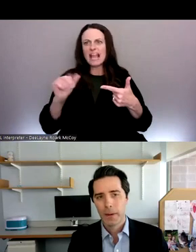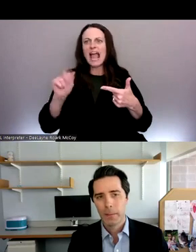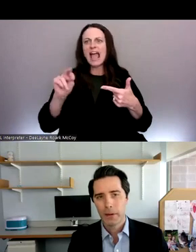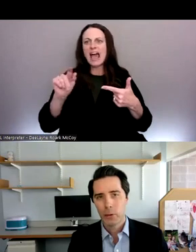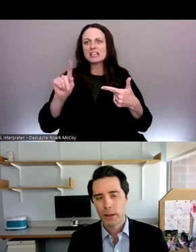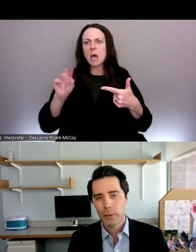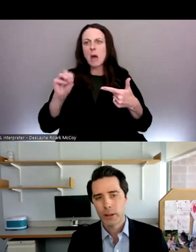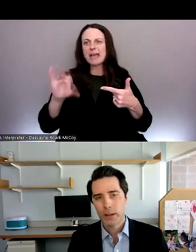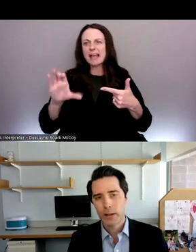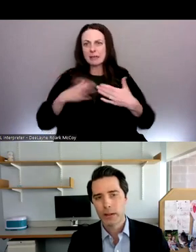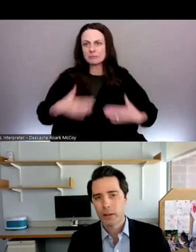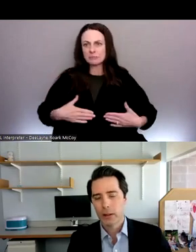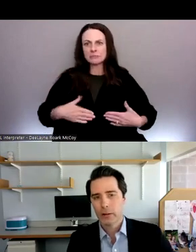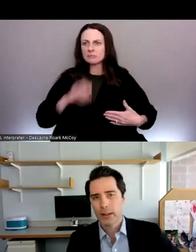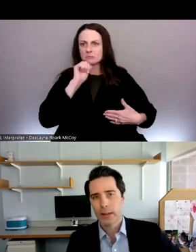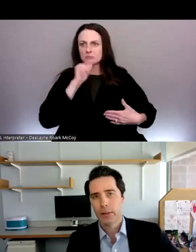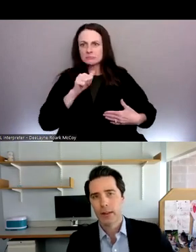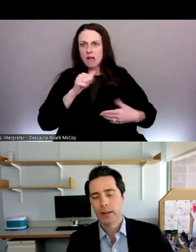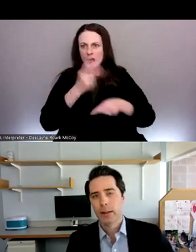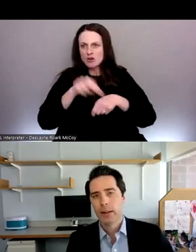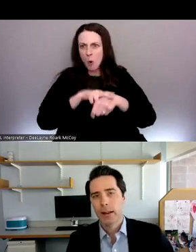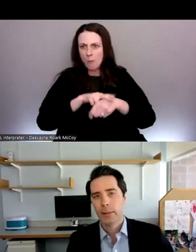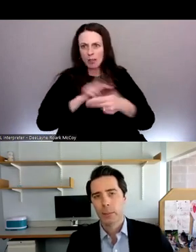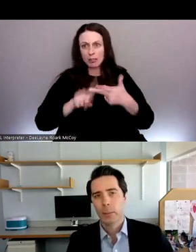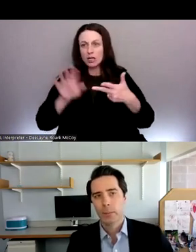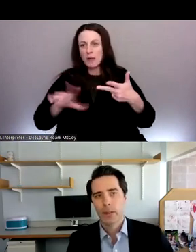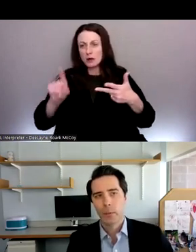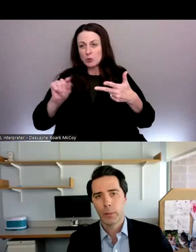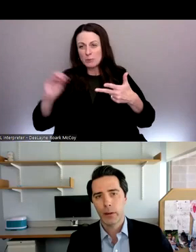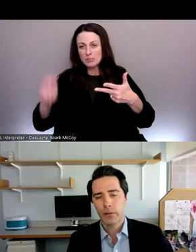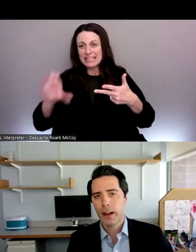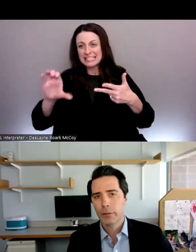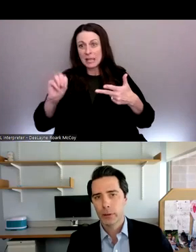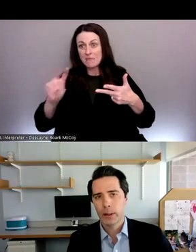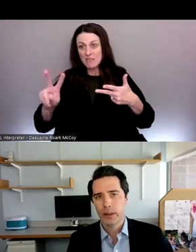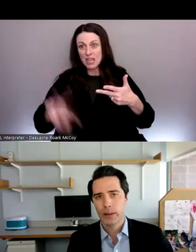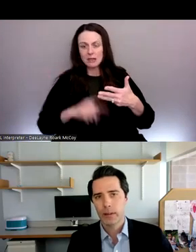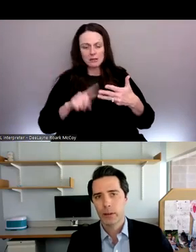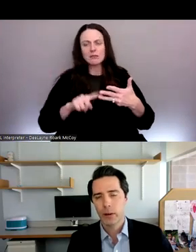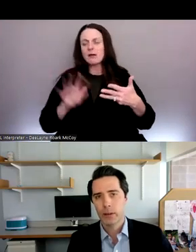about 20 percent is congenital CMB and